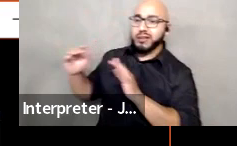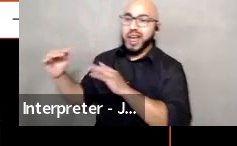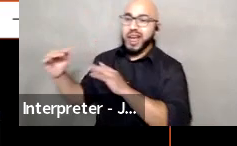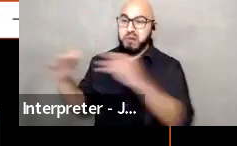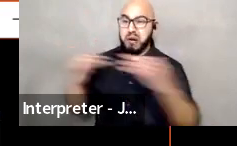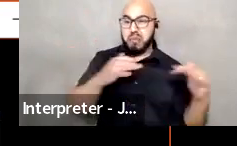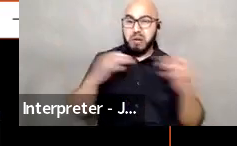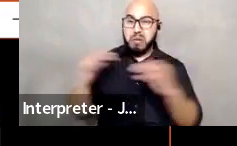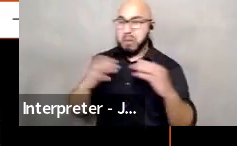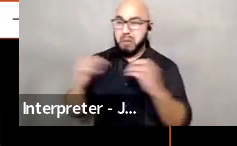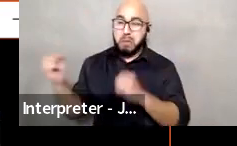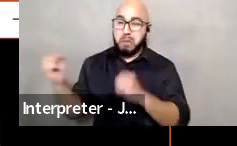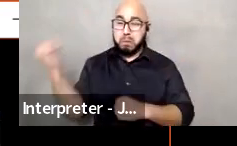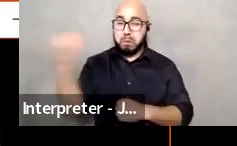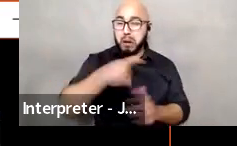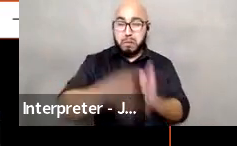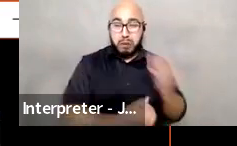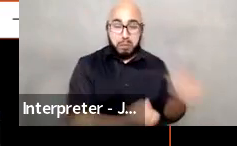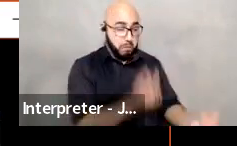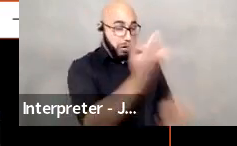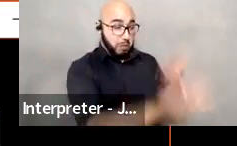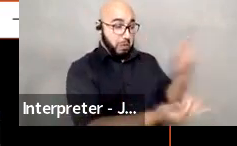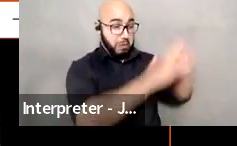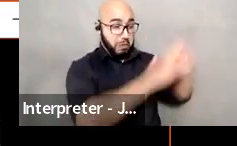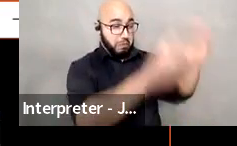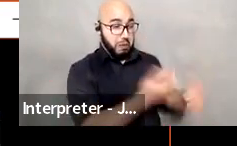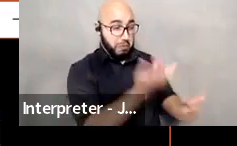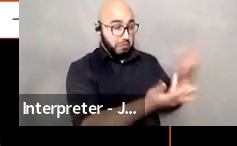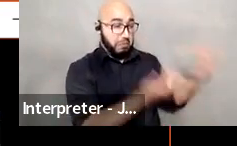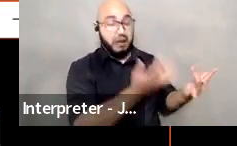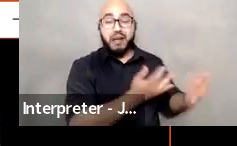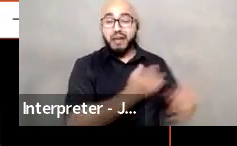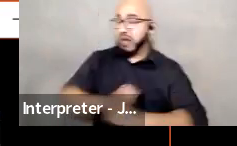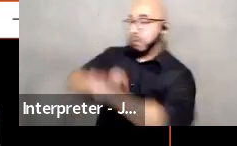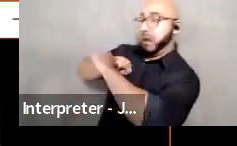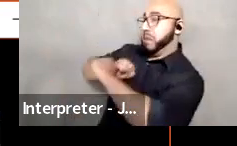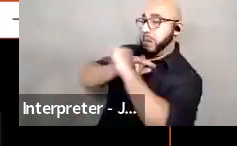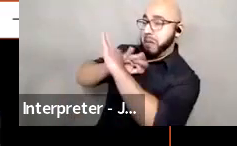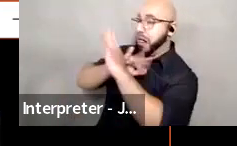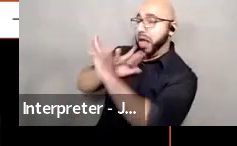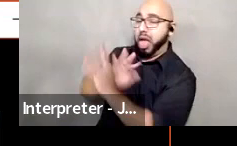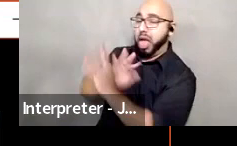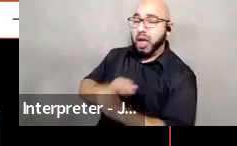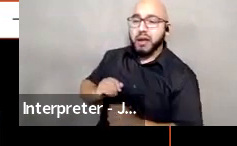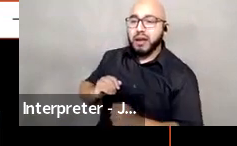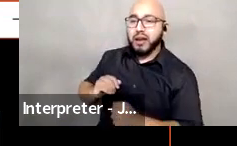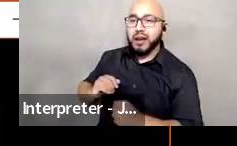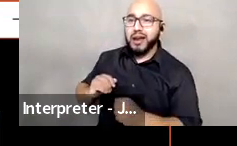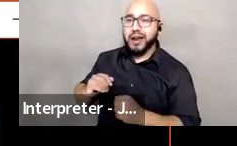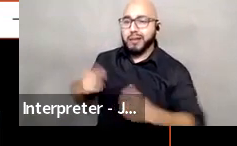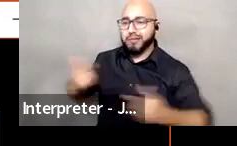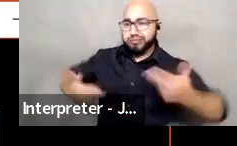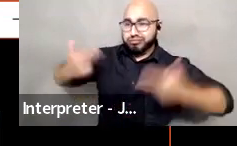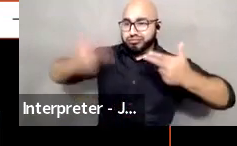when that white mob came to the elected governments and the elected government was defending itself and they were having a kind of. Shootout. So the three white.